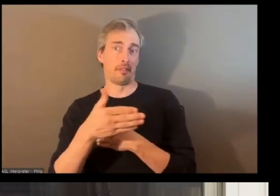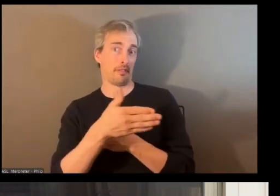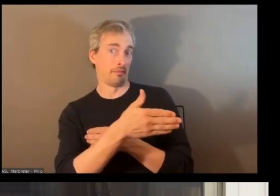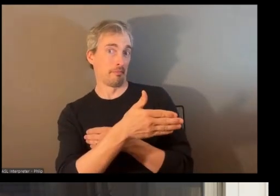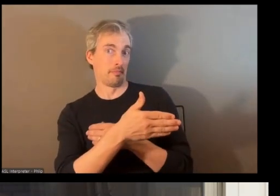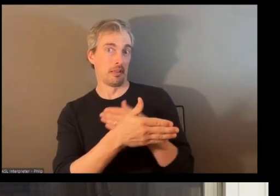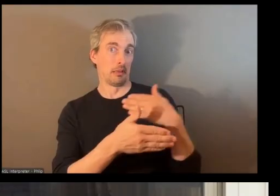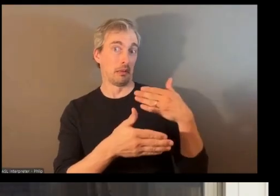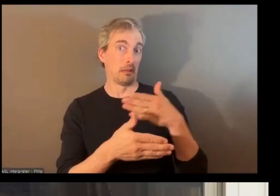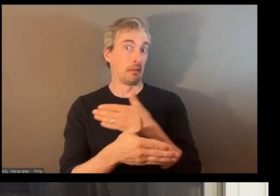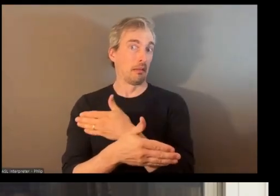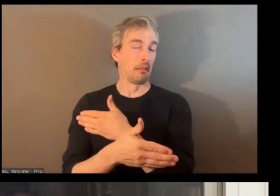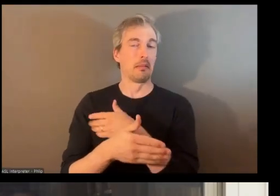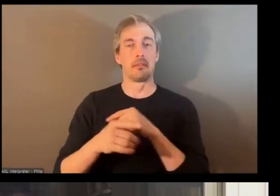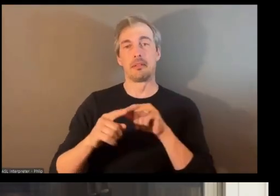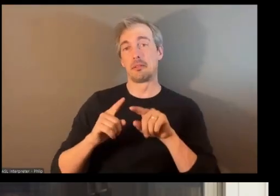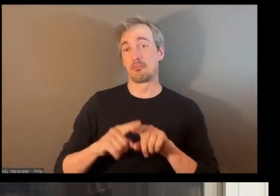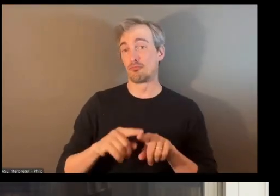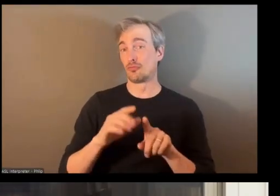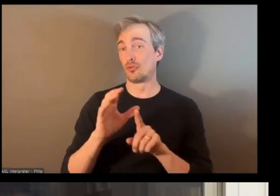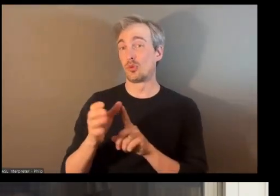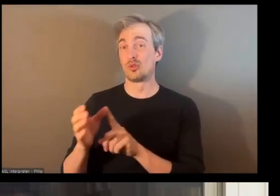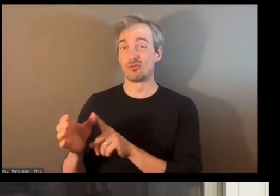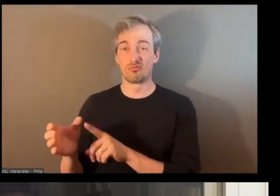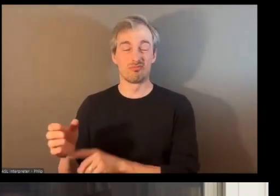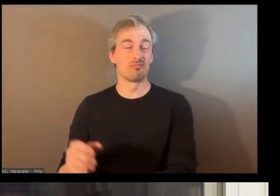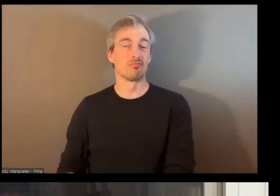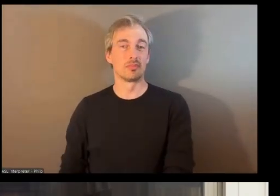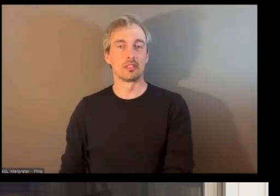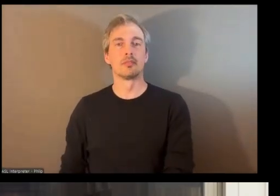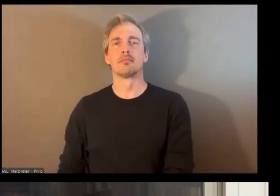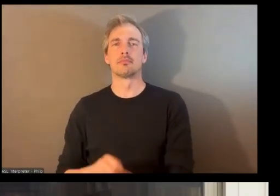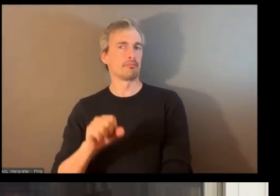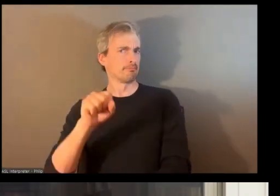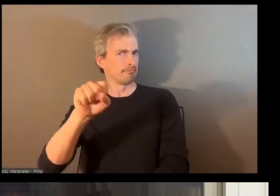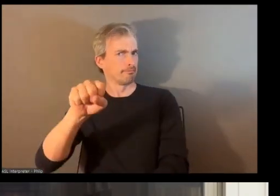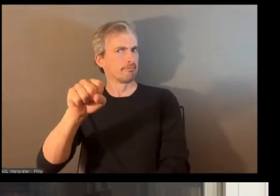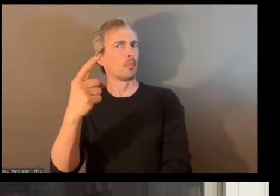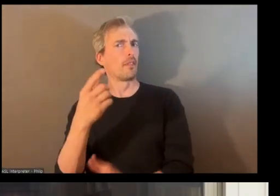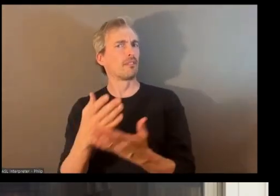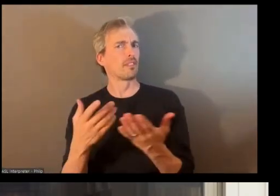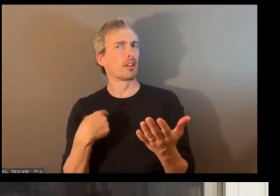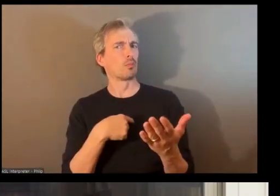One thing we find in our testing is that pairing an icon... Even when there's very